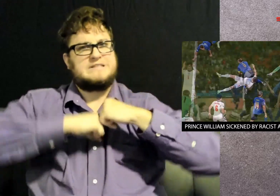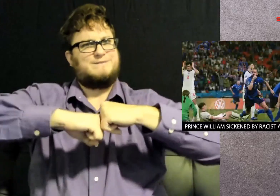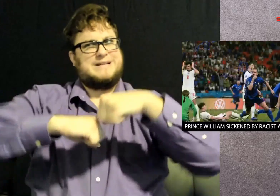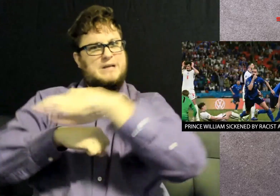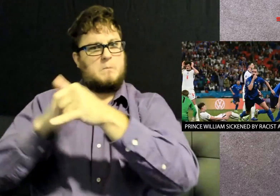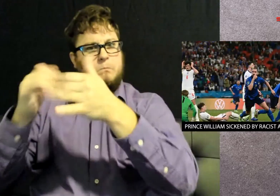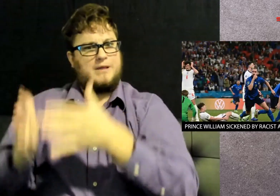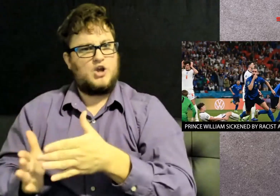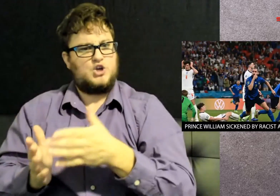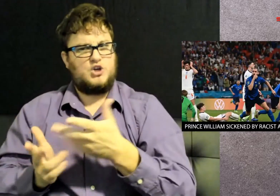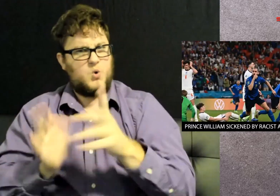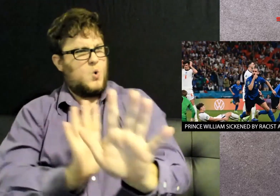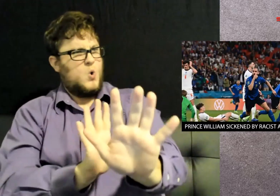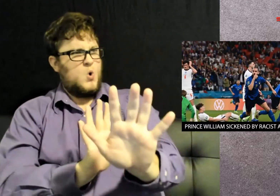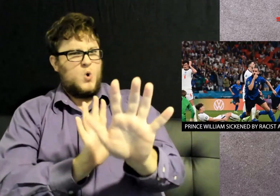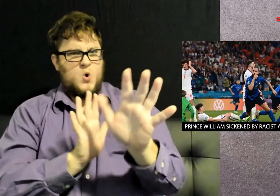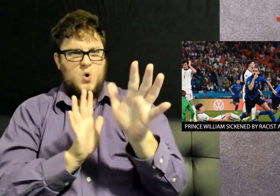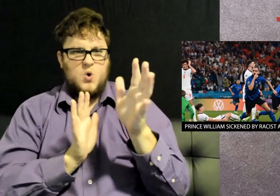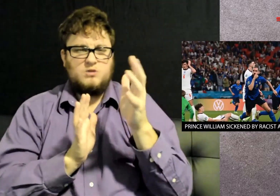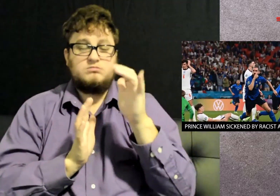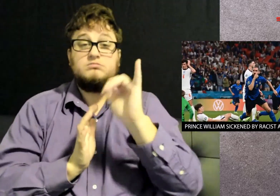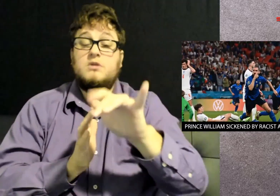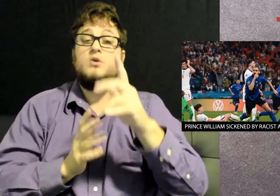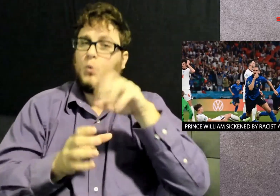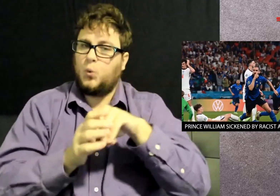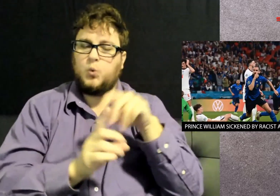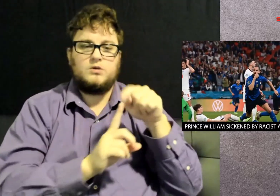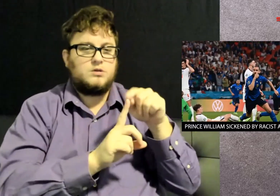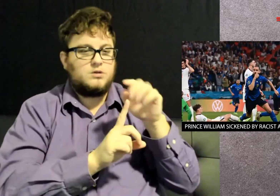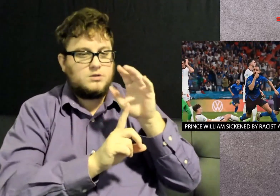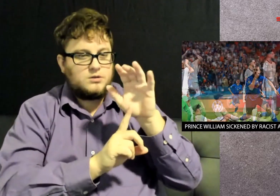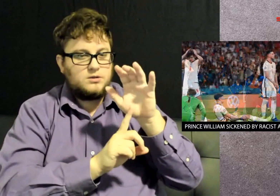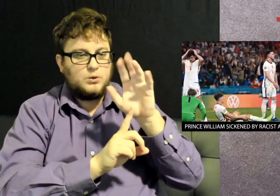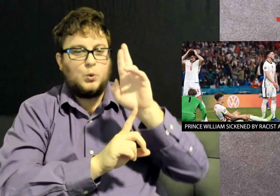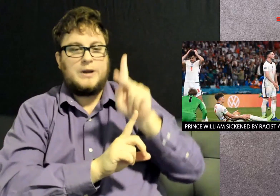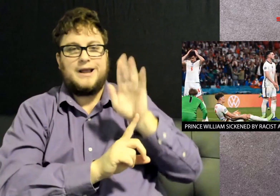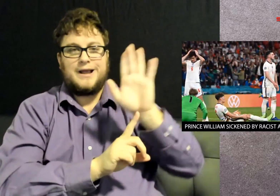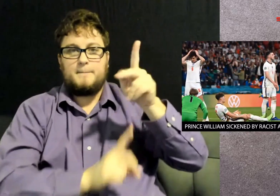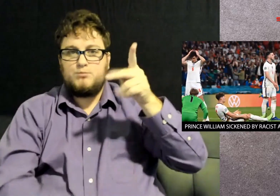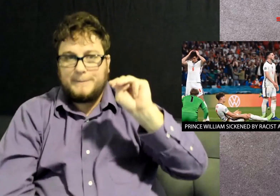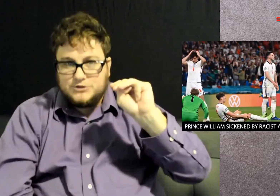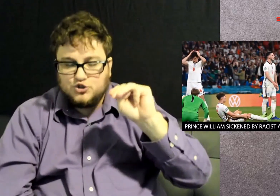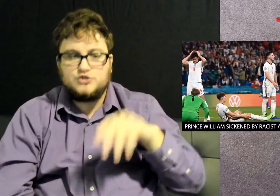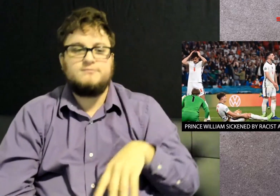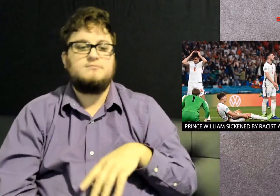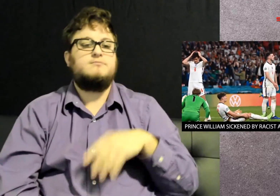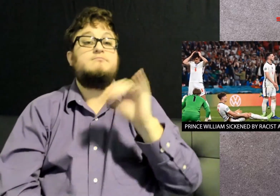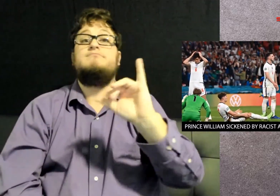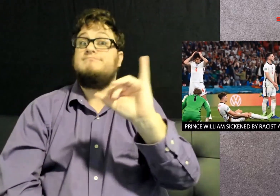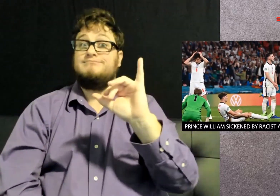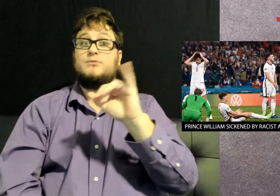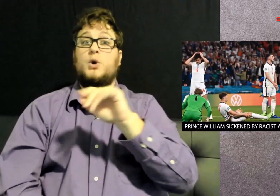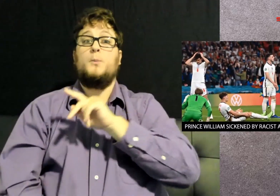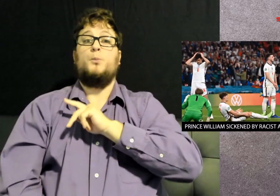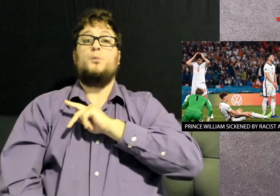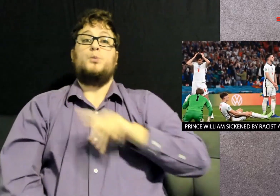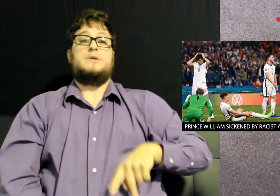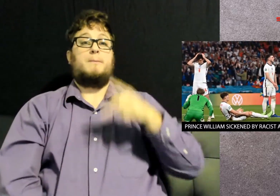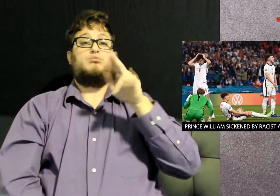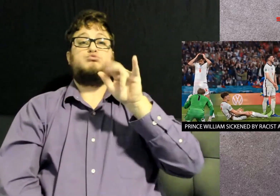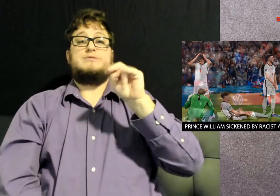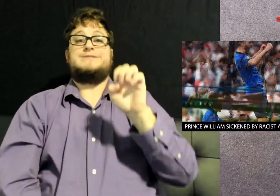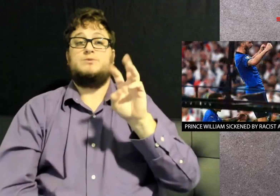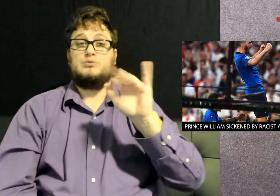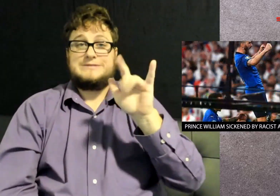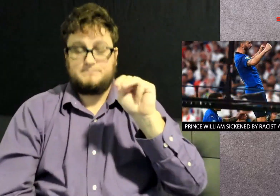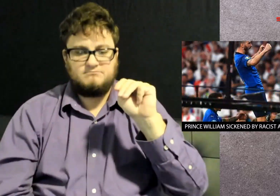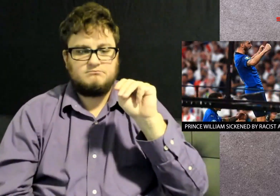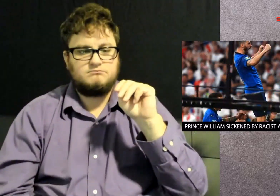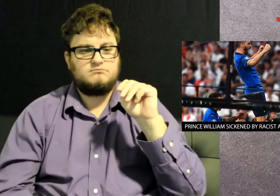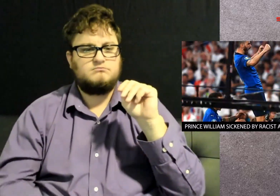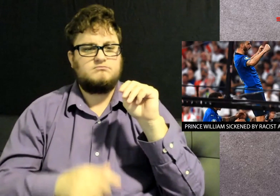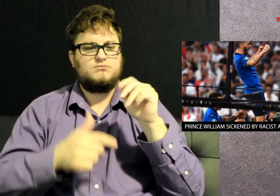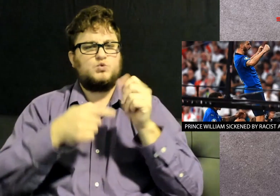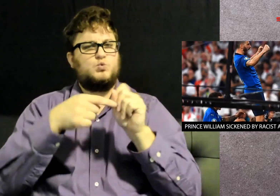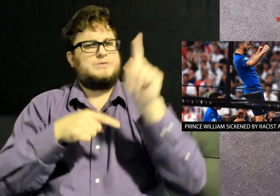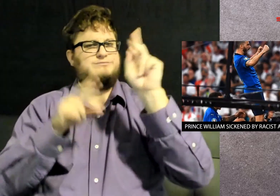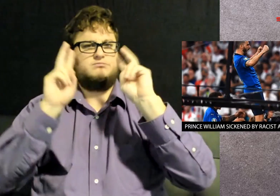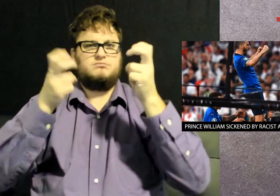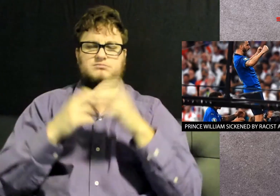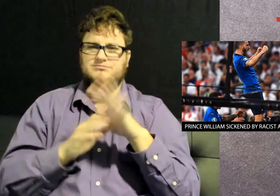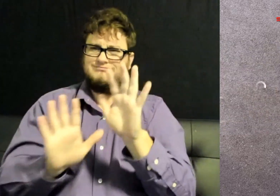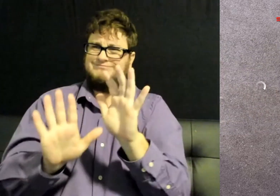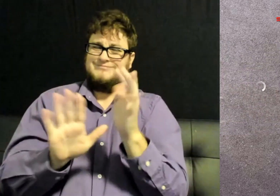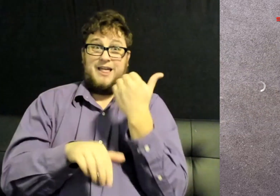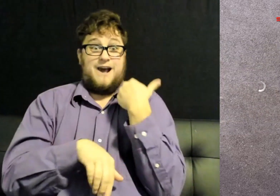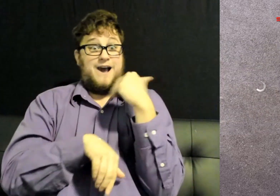to the players' defense including UK's prime minister and Prince William Prince William